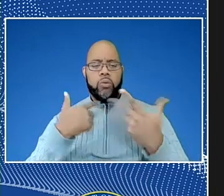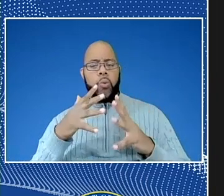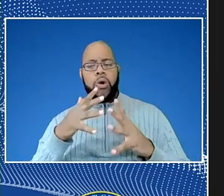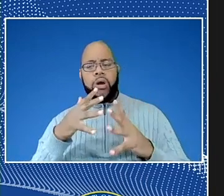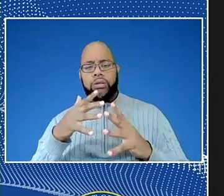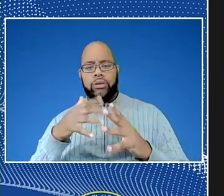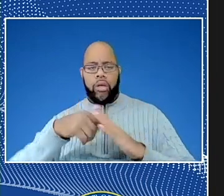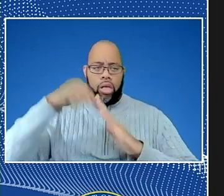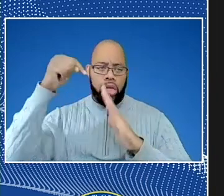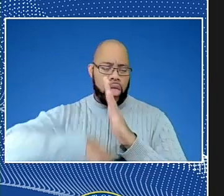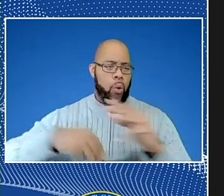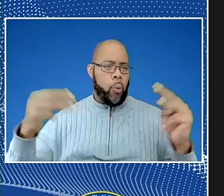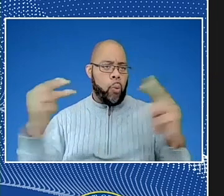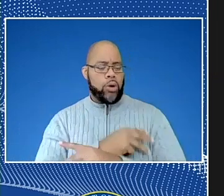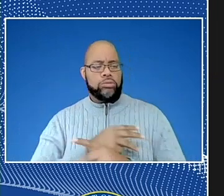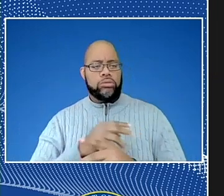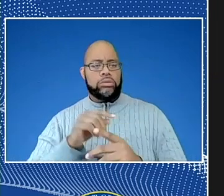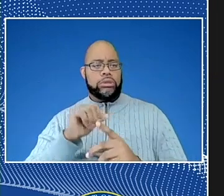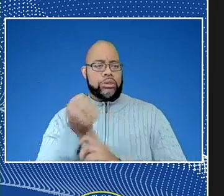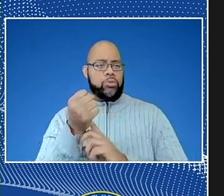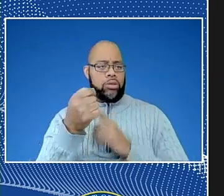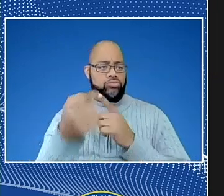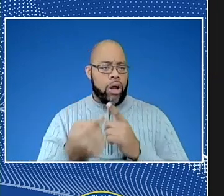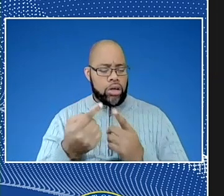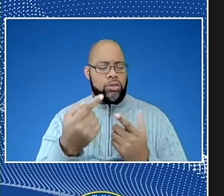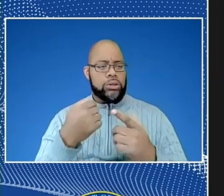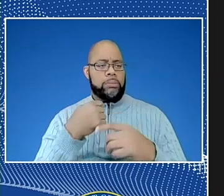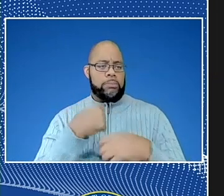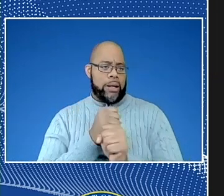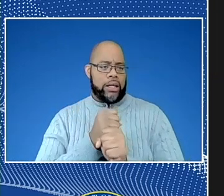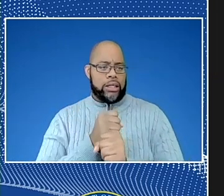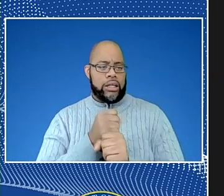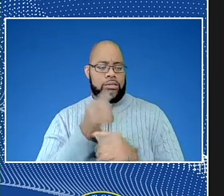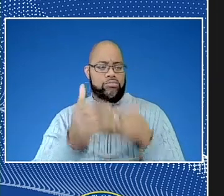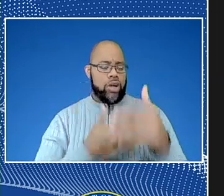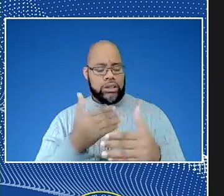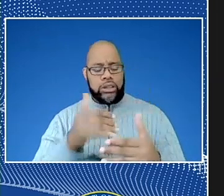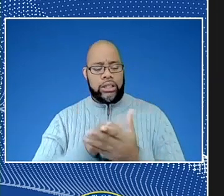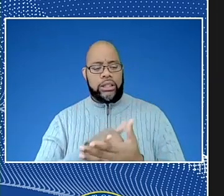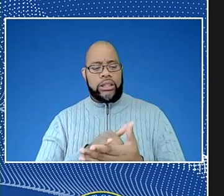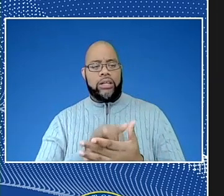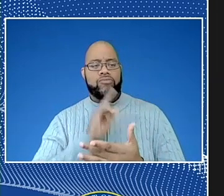problem of hardship by creating a process that would be too cumbersome for a